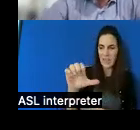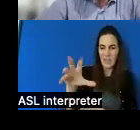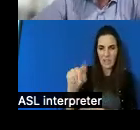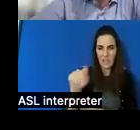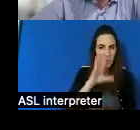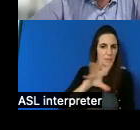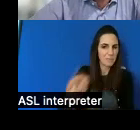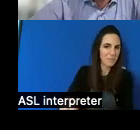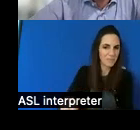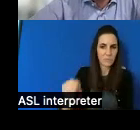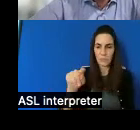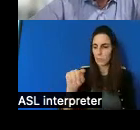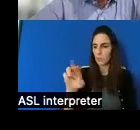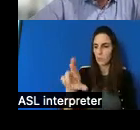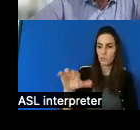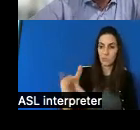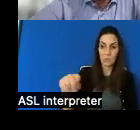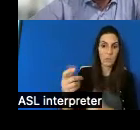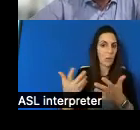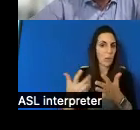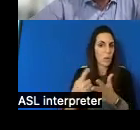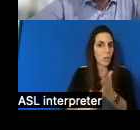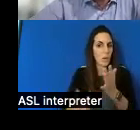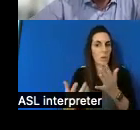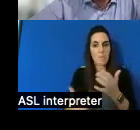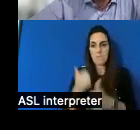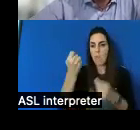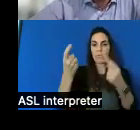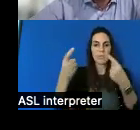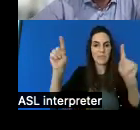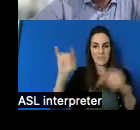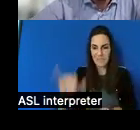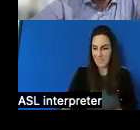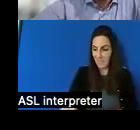what's the most efficient right these assets like I said are taxed at the highest rate of the day